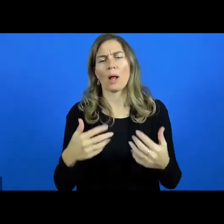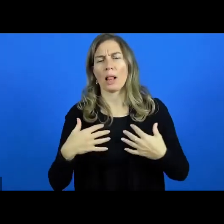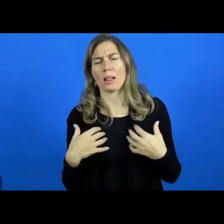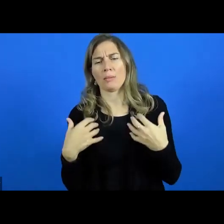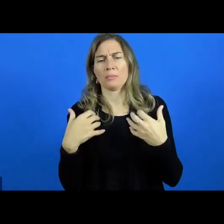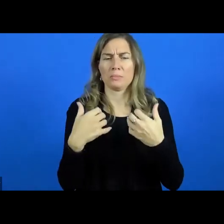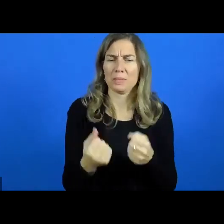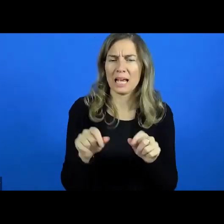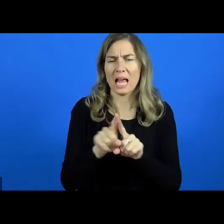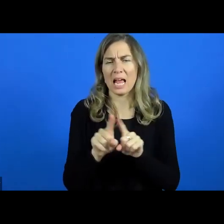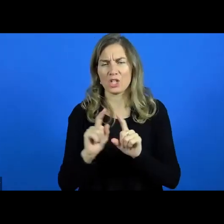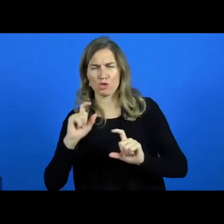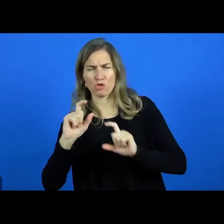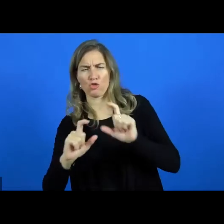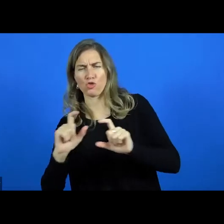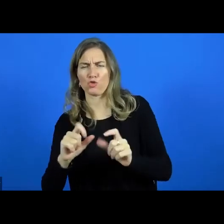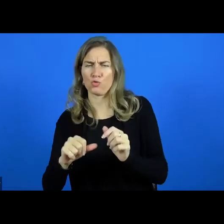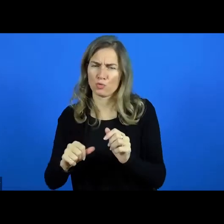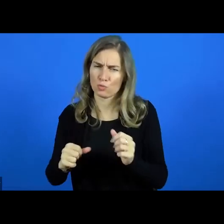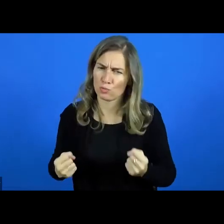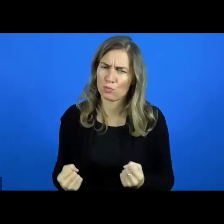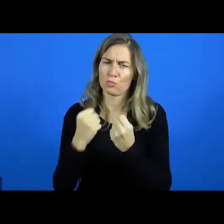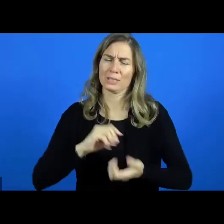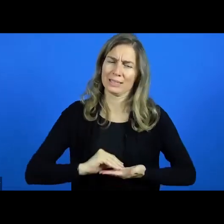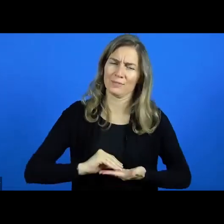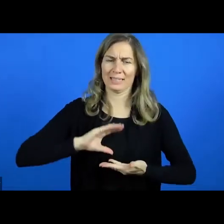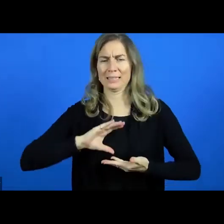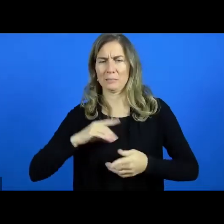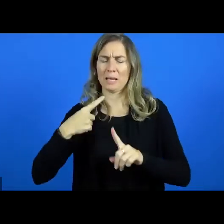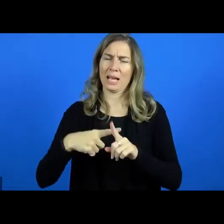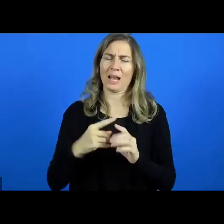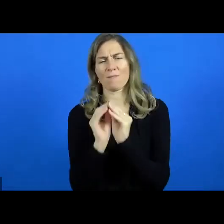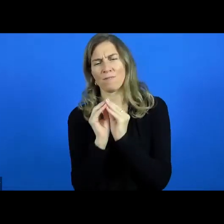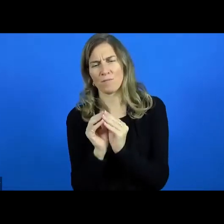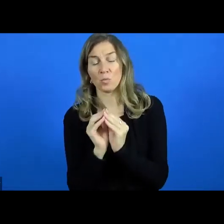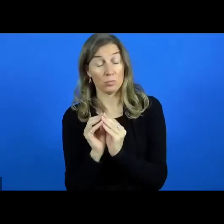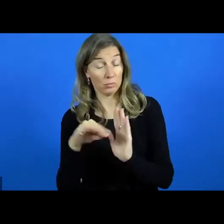But again, we ENIL exchanged correspondence and had several meetings